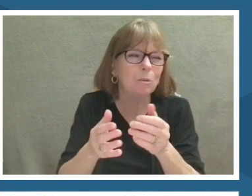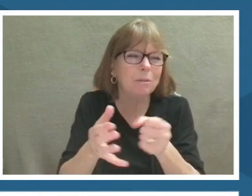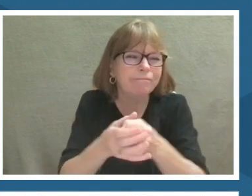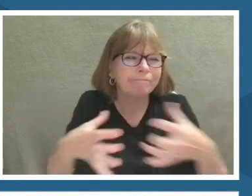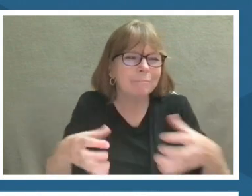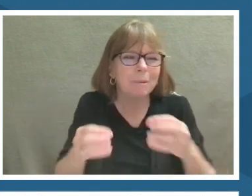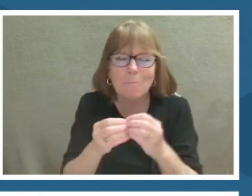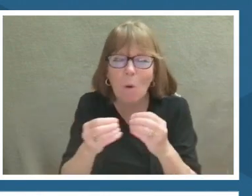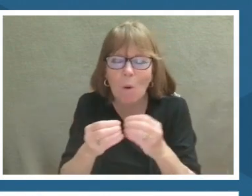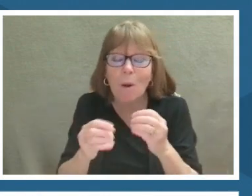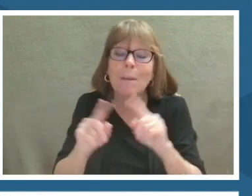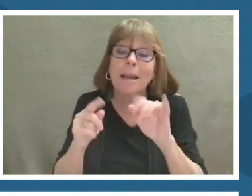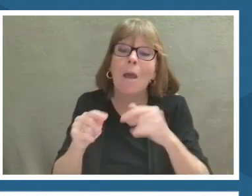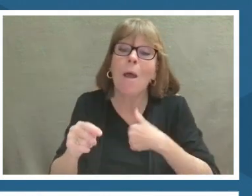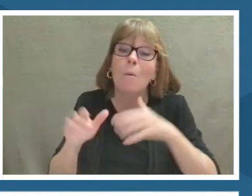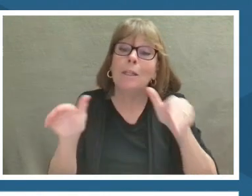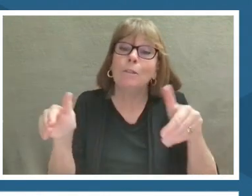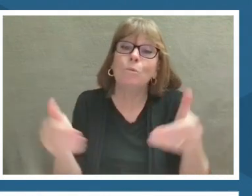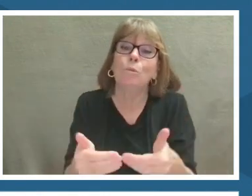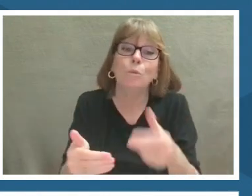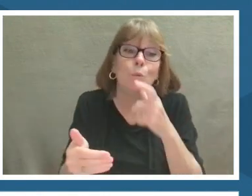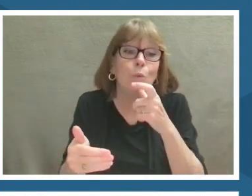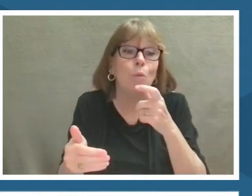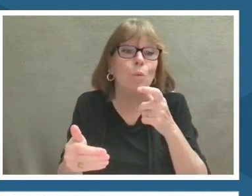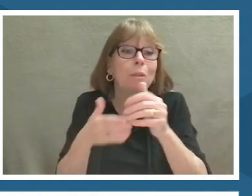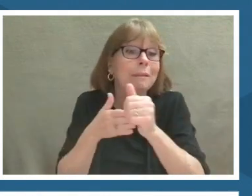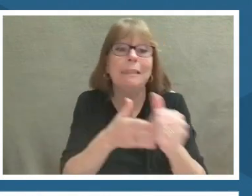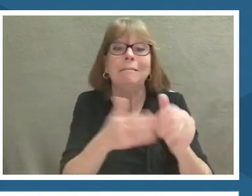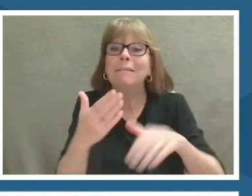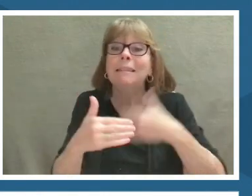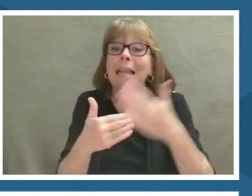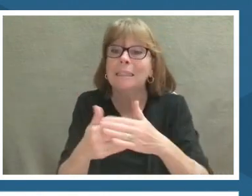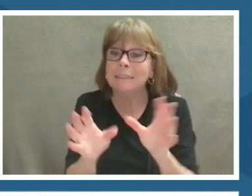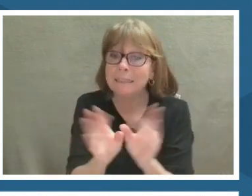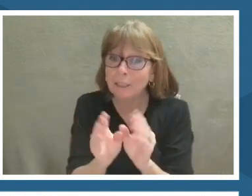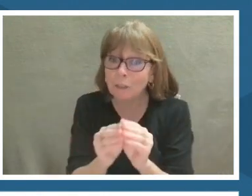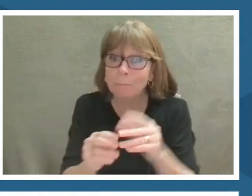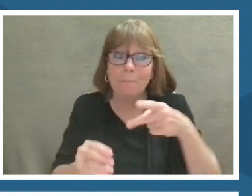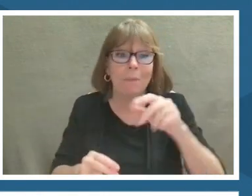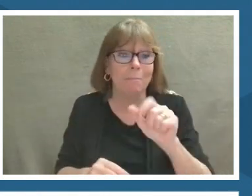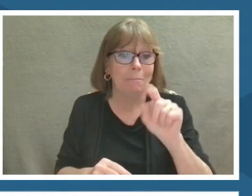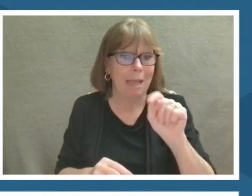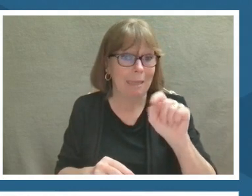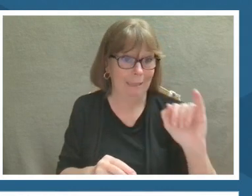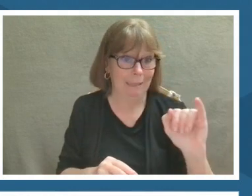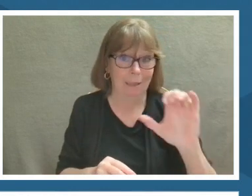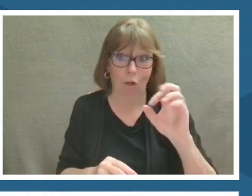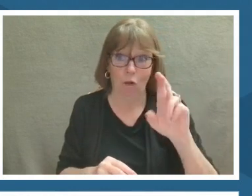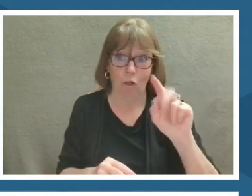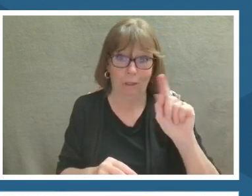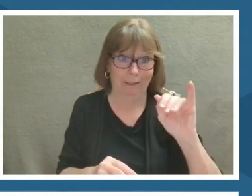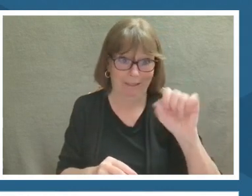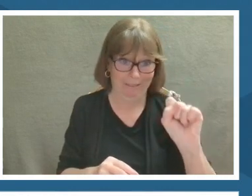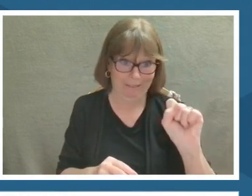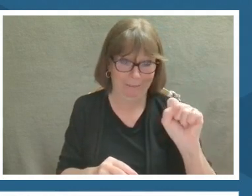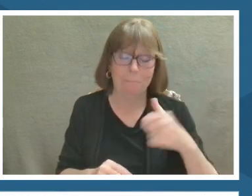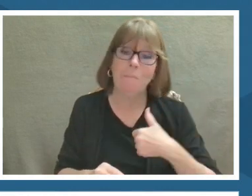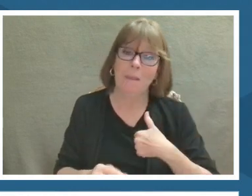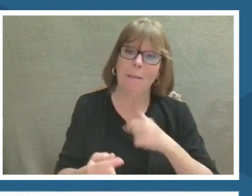introduce the moderator for our next session um patty curtis and i met patti